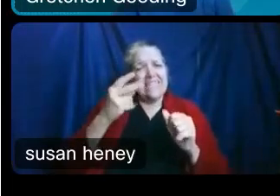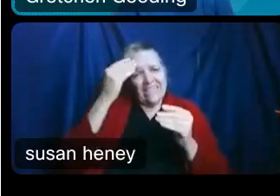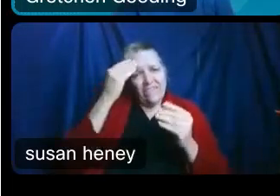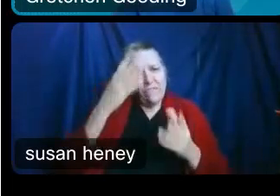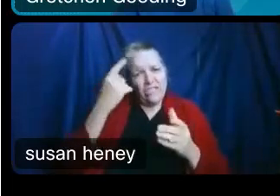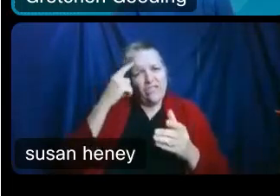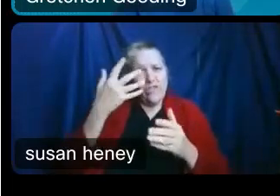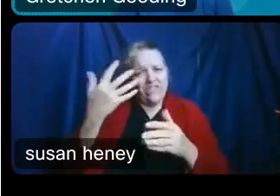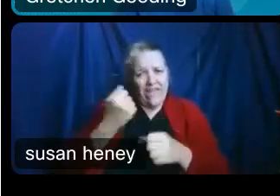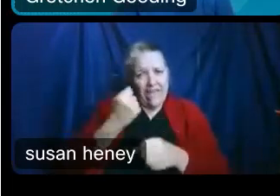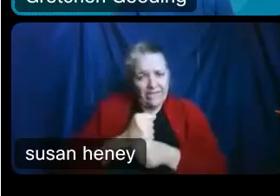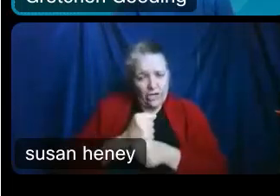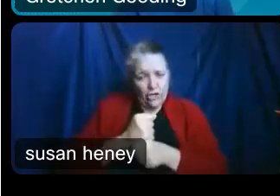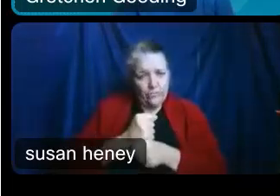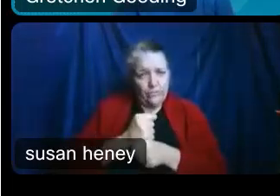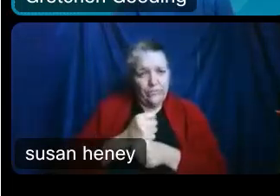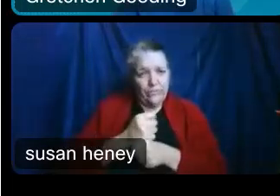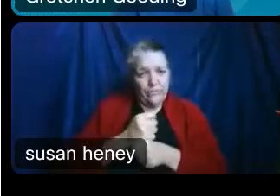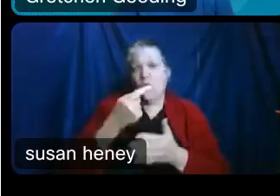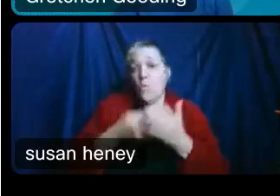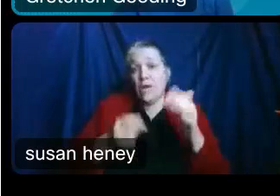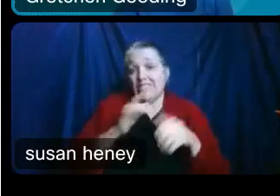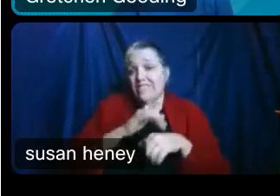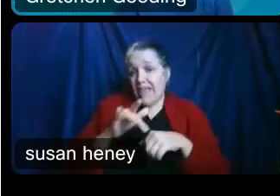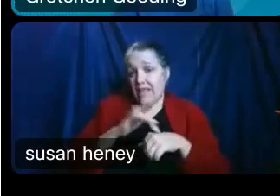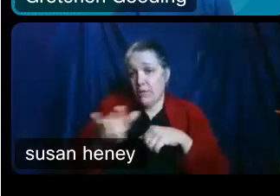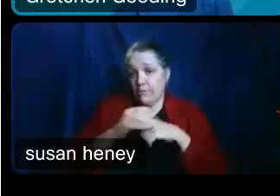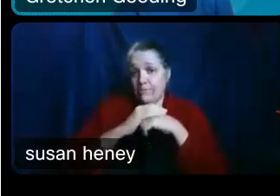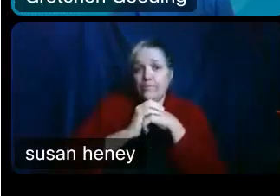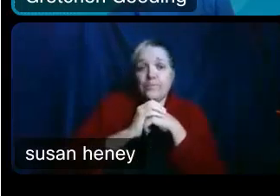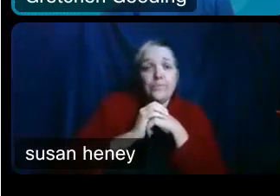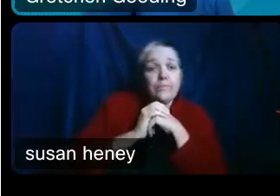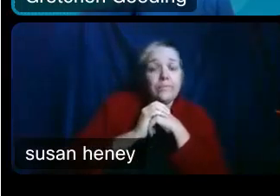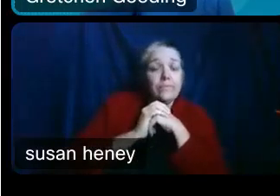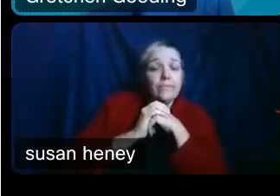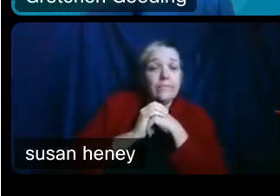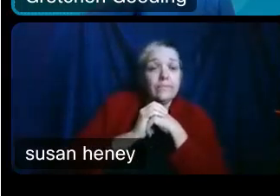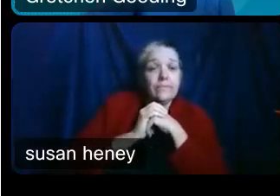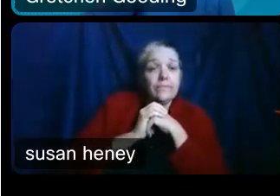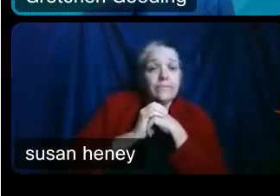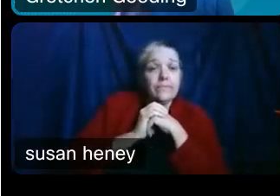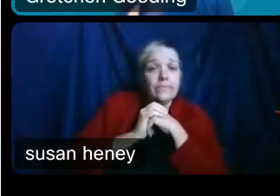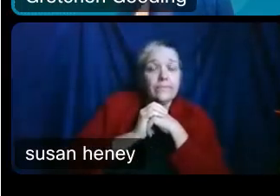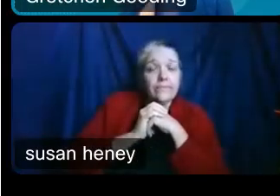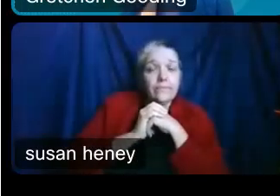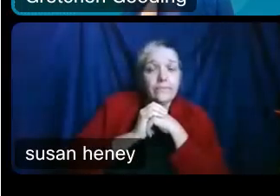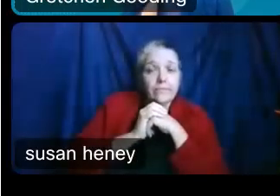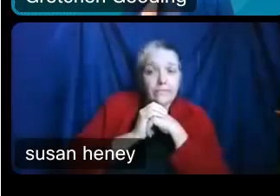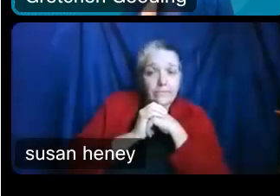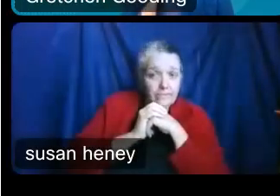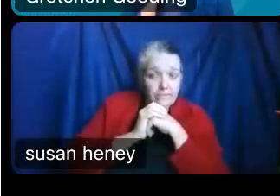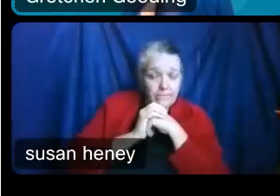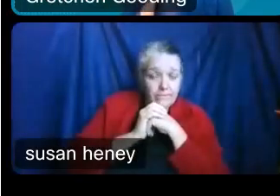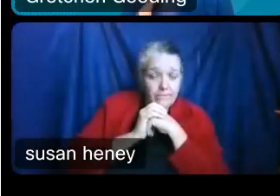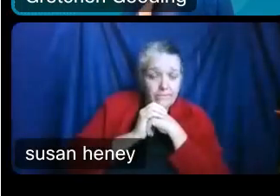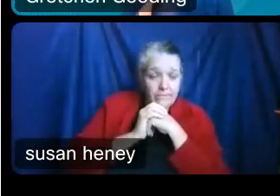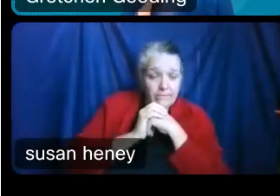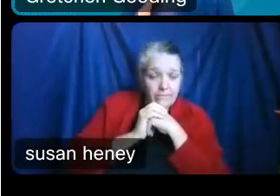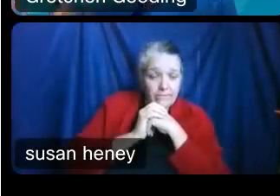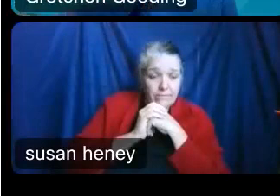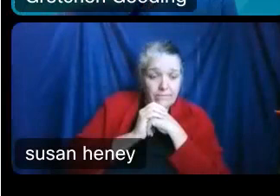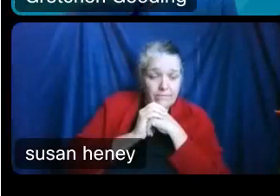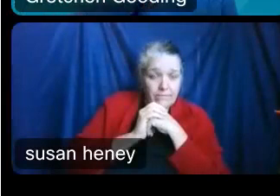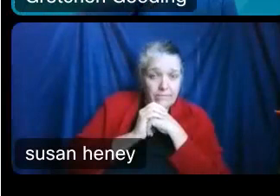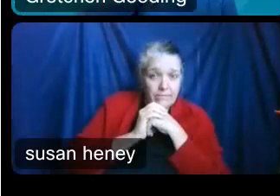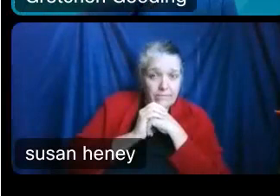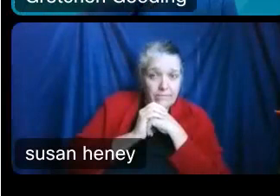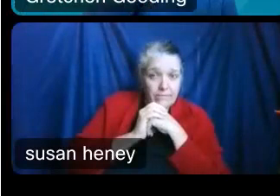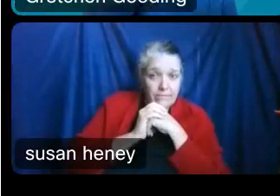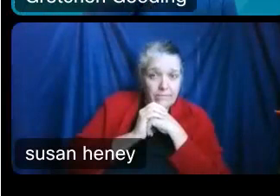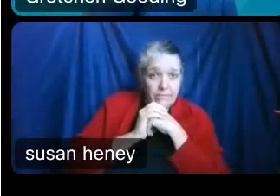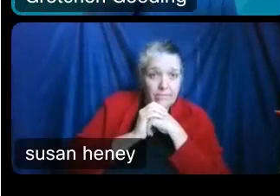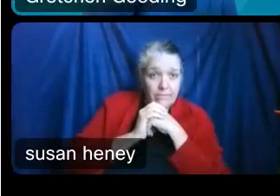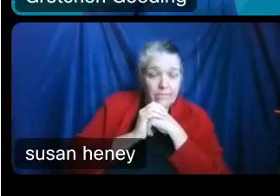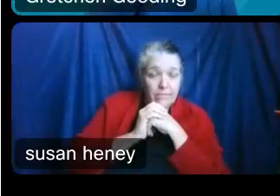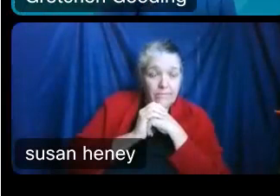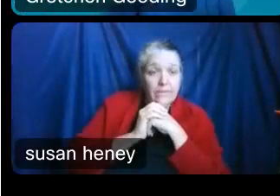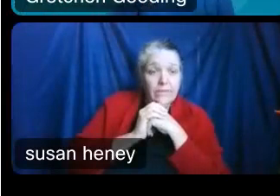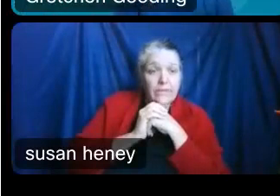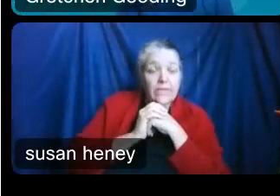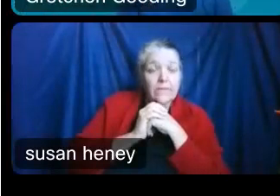data products and what data products are available. Before diving into how to access the data,